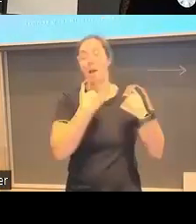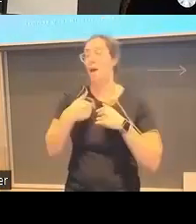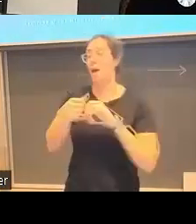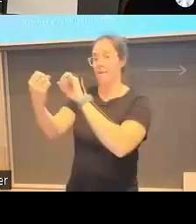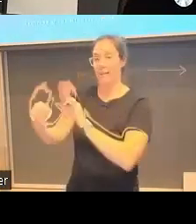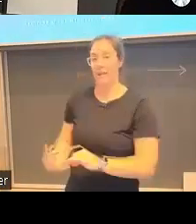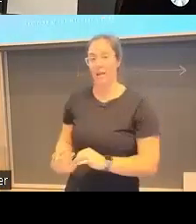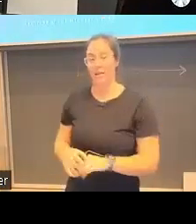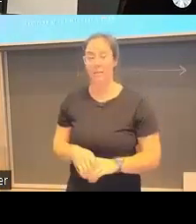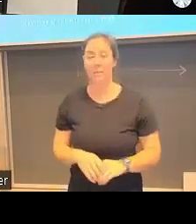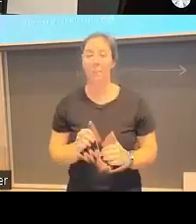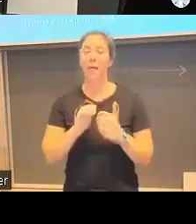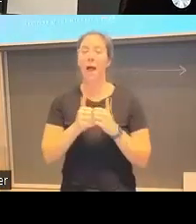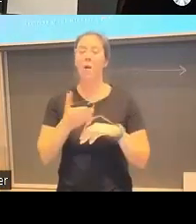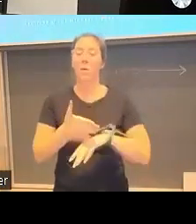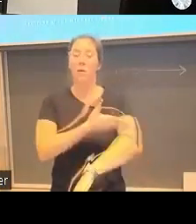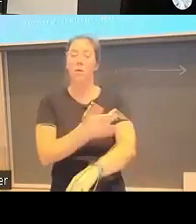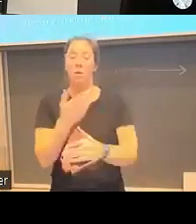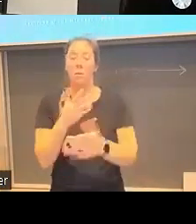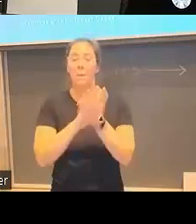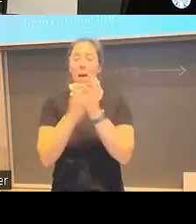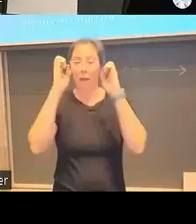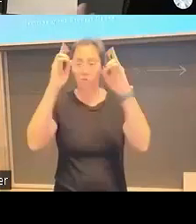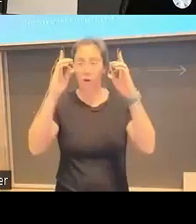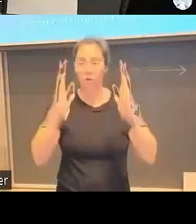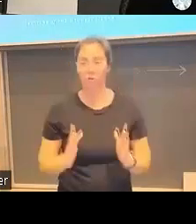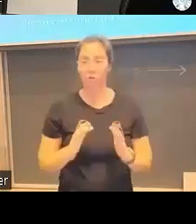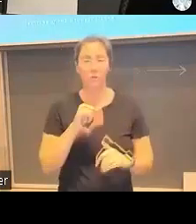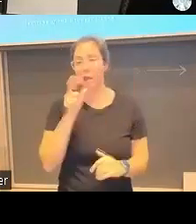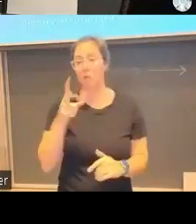the ways in which we can promote them as Educators it's not just about their bedside interaction or